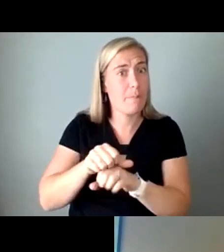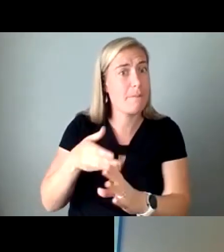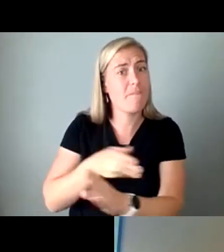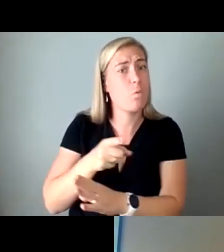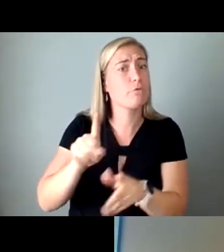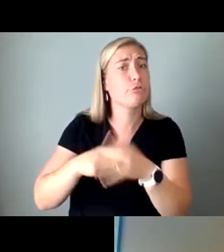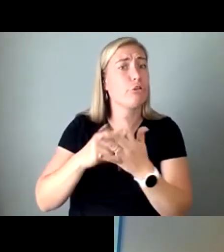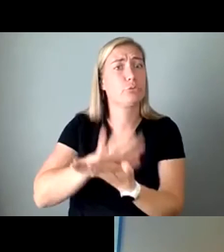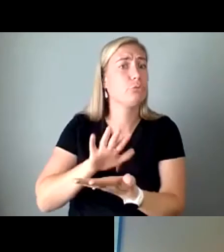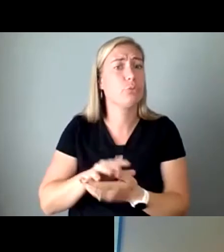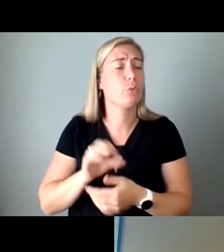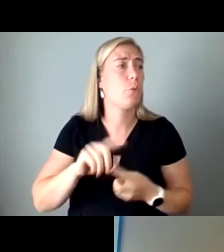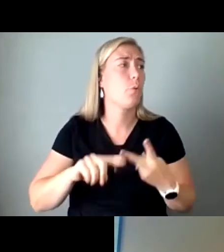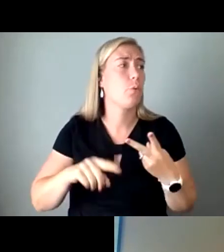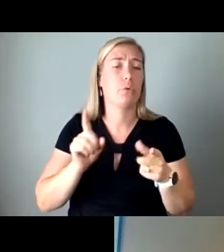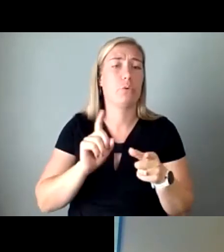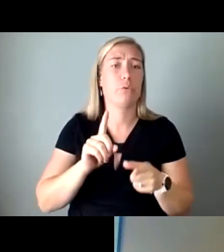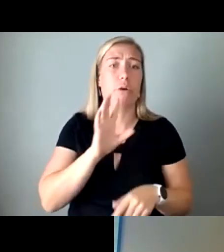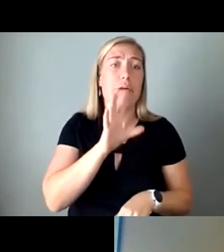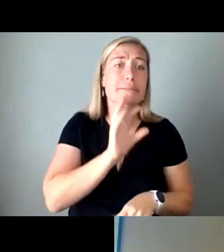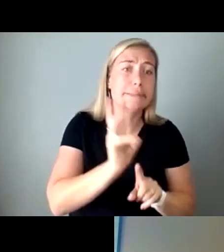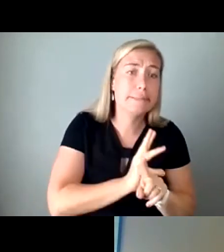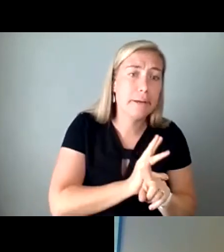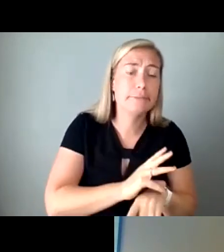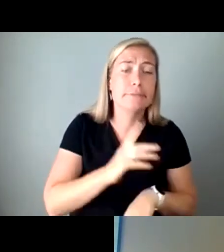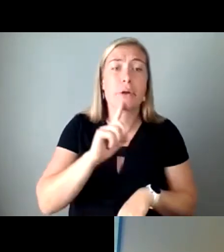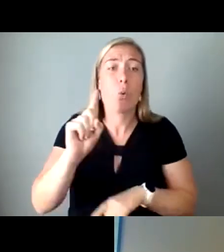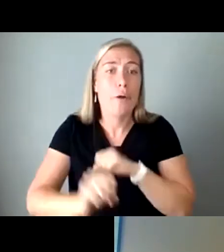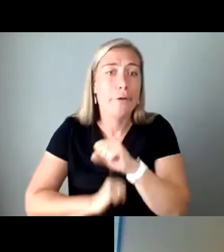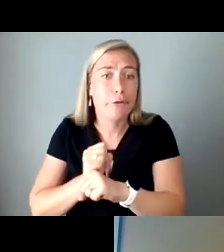at various different time points at six months and a year. Very often they'll get more than